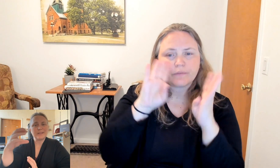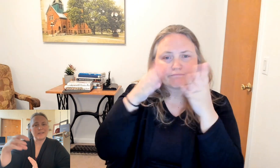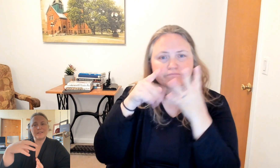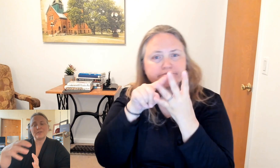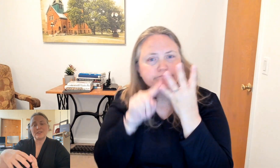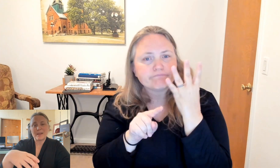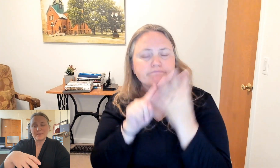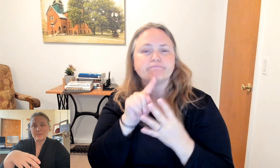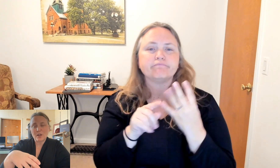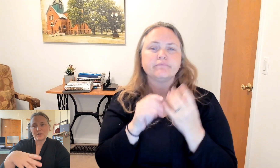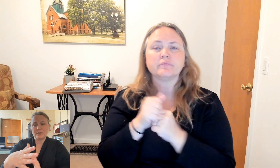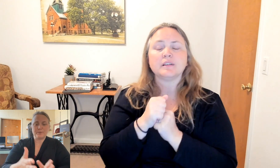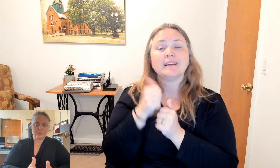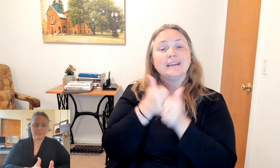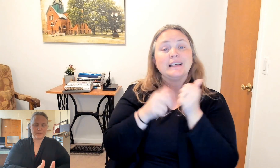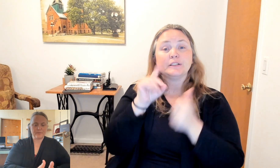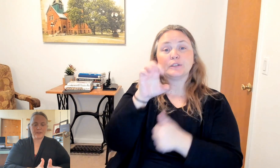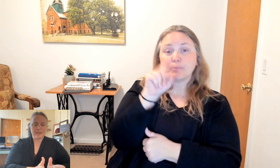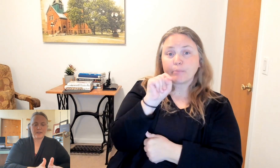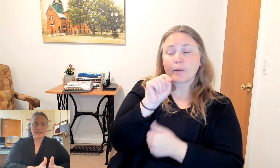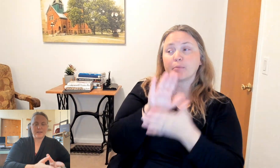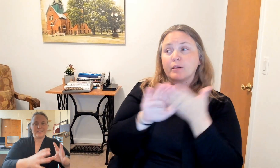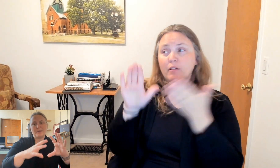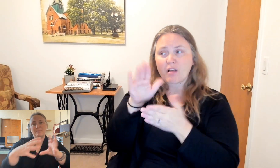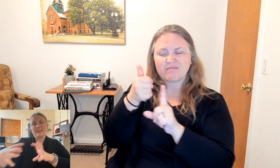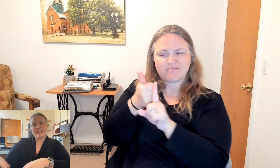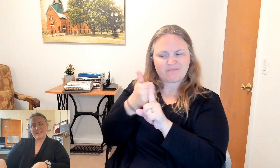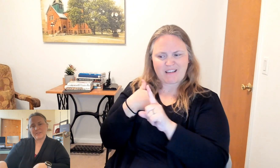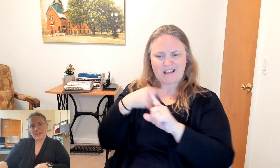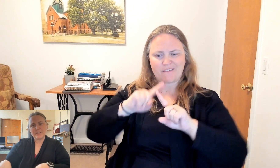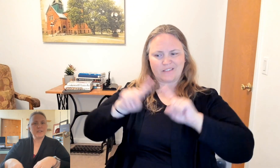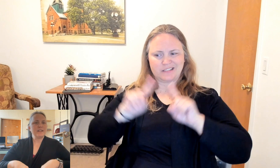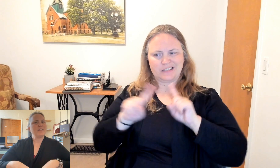placed on different types of scholarship in terms of the big classification and